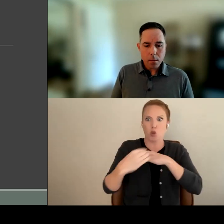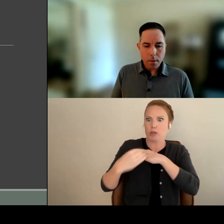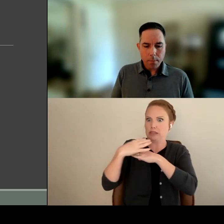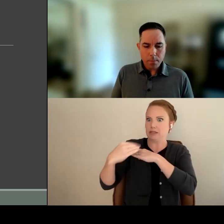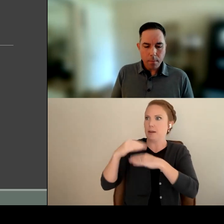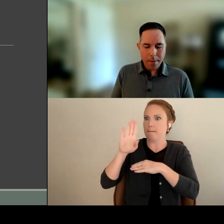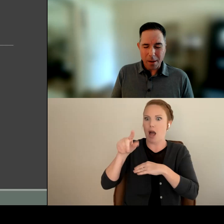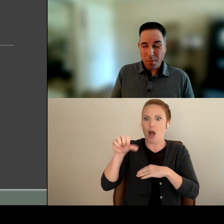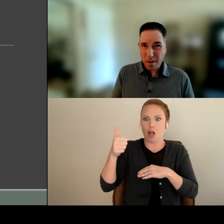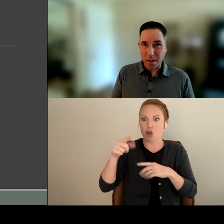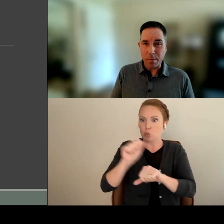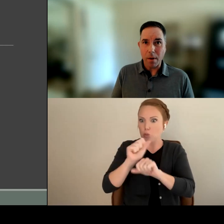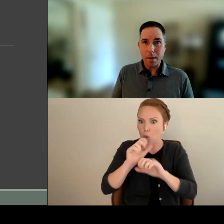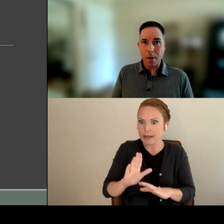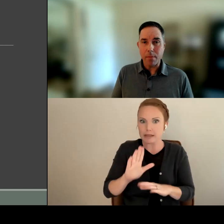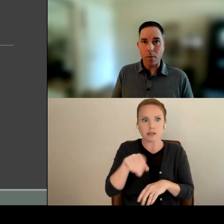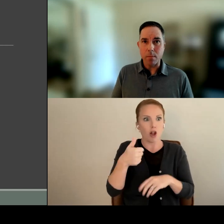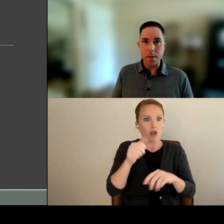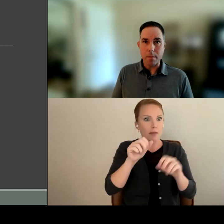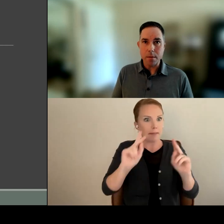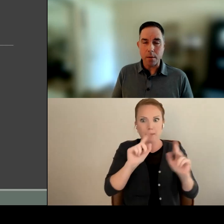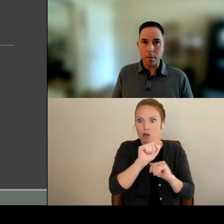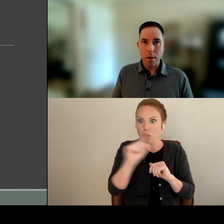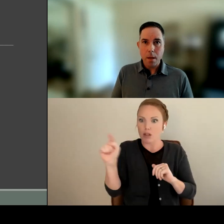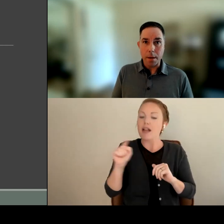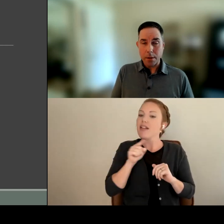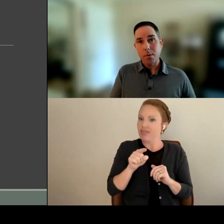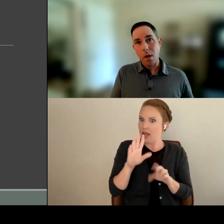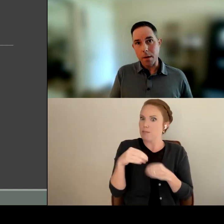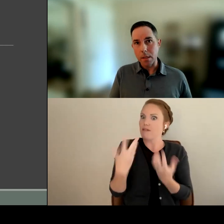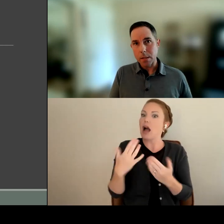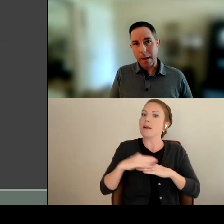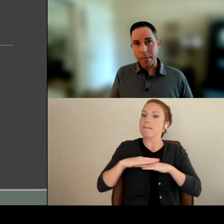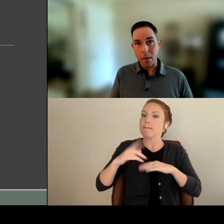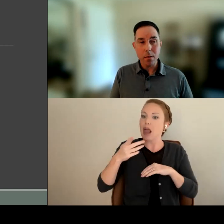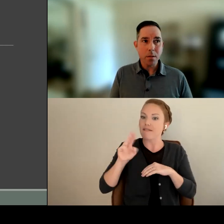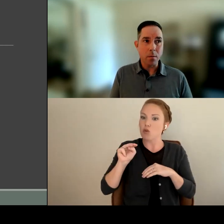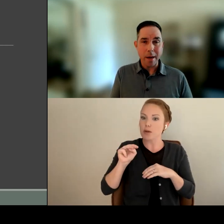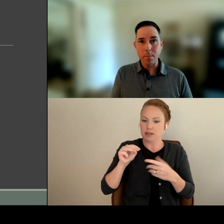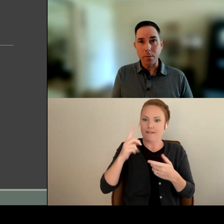Also they critically provide platforms that serve an internal audience and also aim to